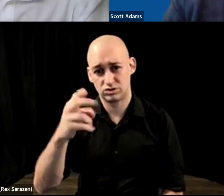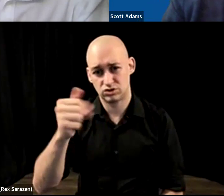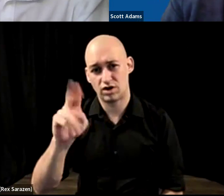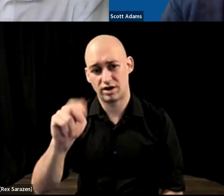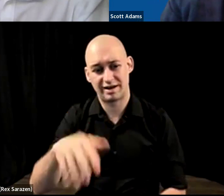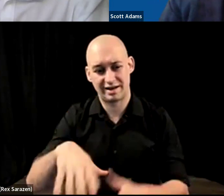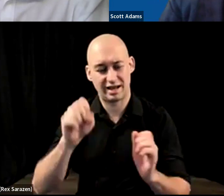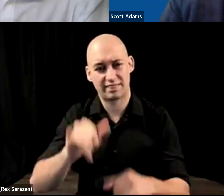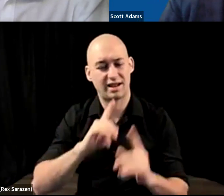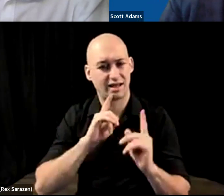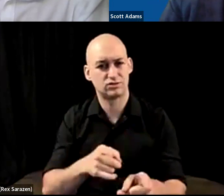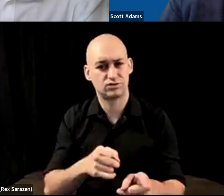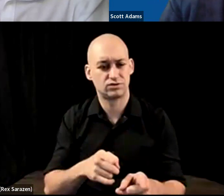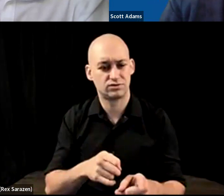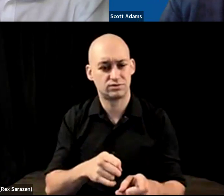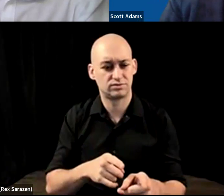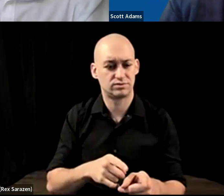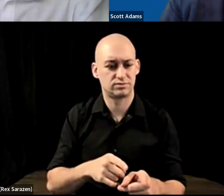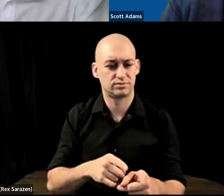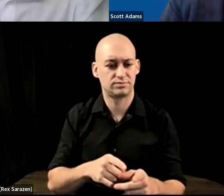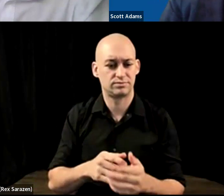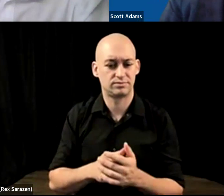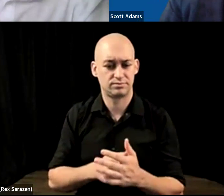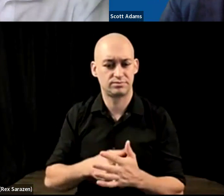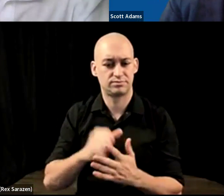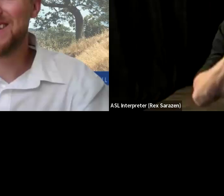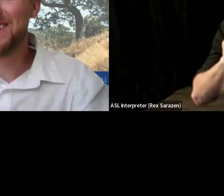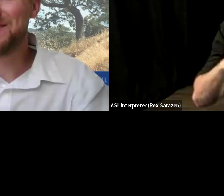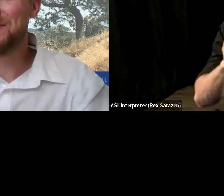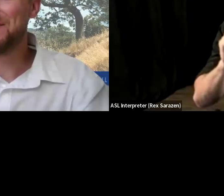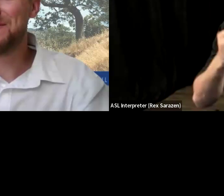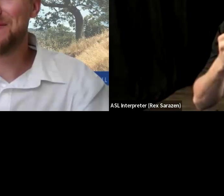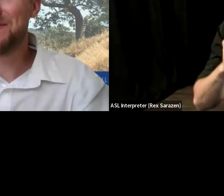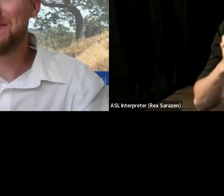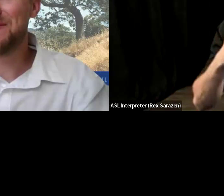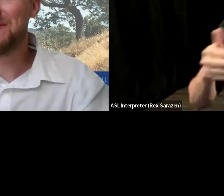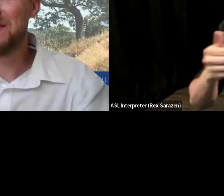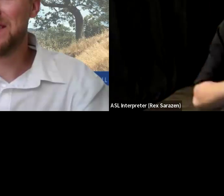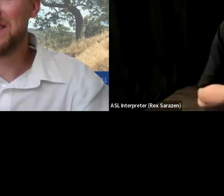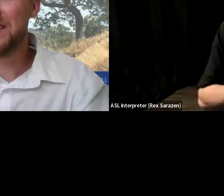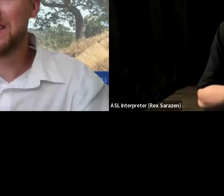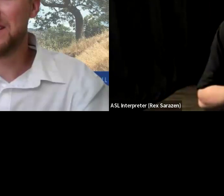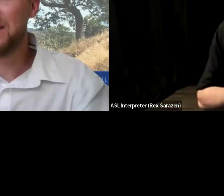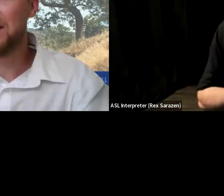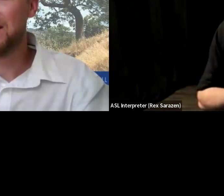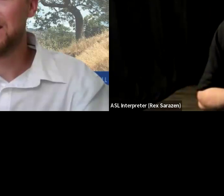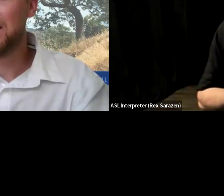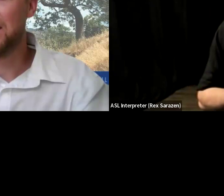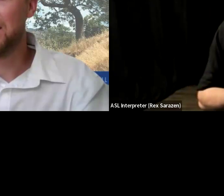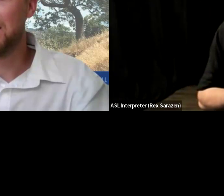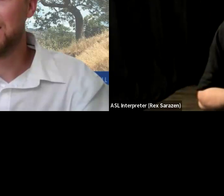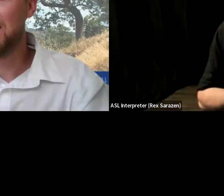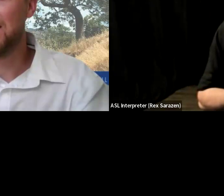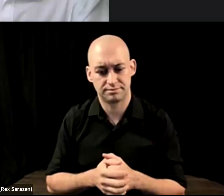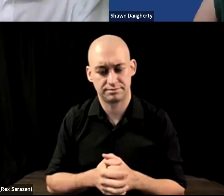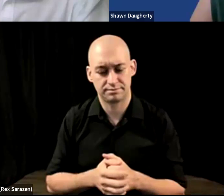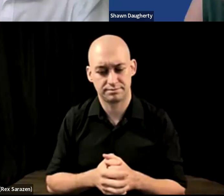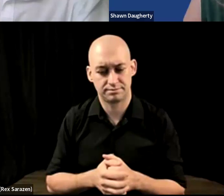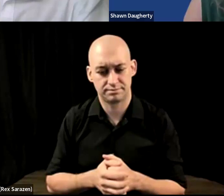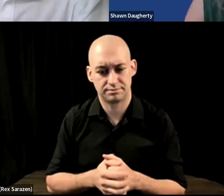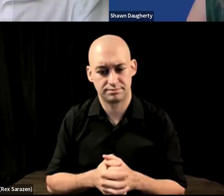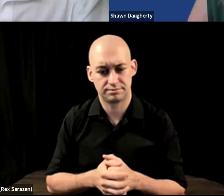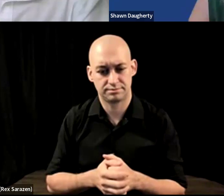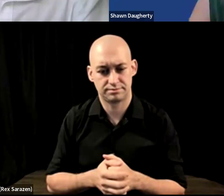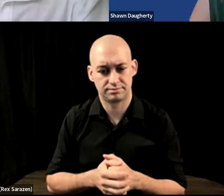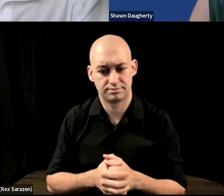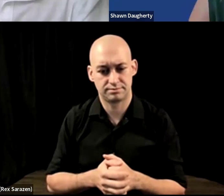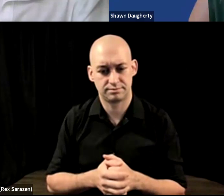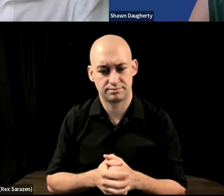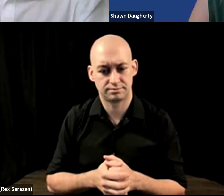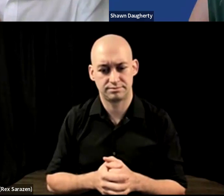Sean, why don't you go ahead. Well, do you mind repeating it? Sorry.